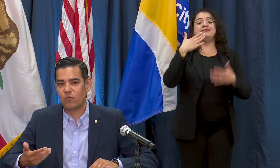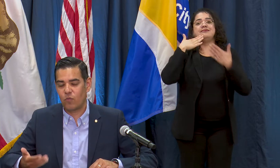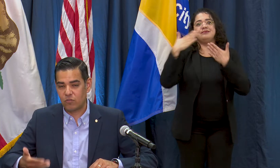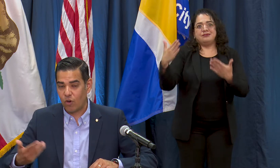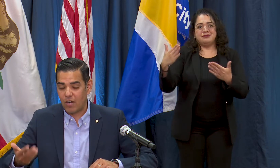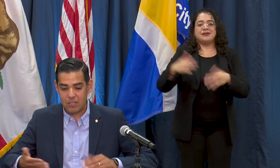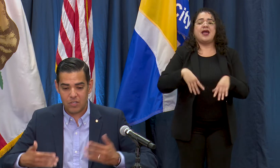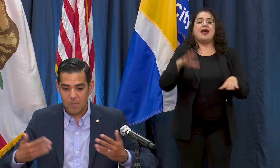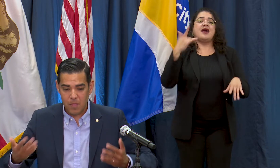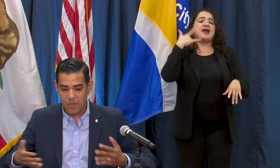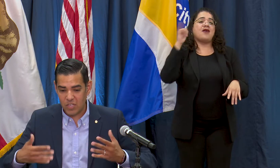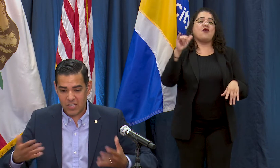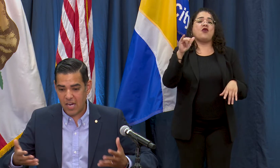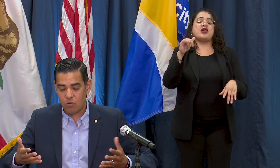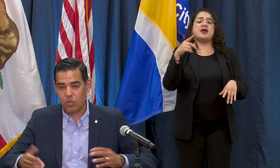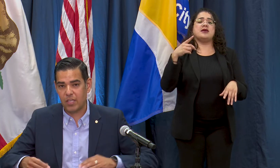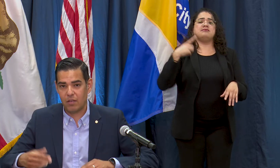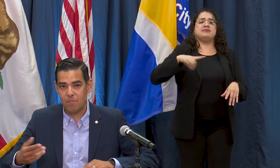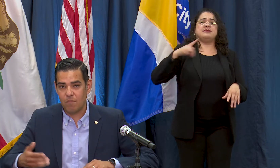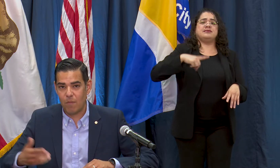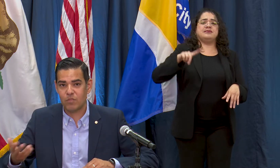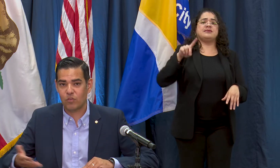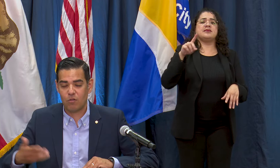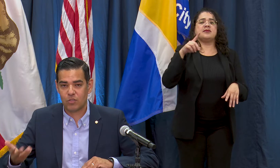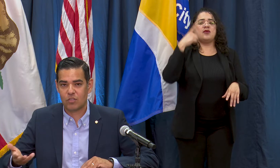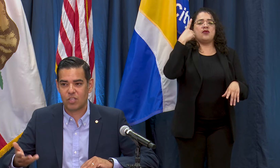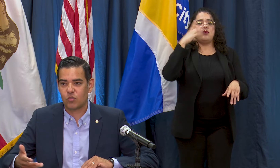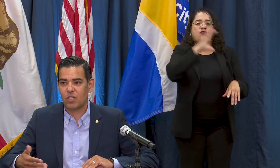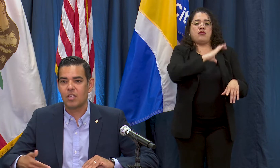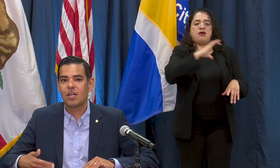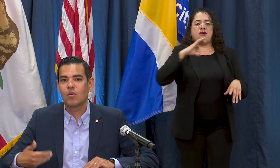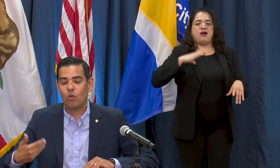as far the entire members of Congress across the country who will